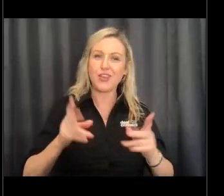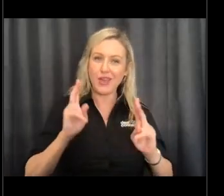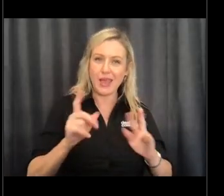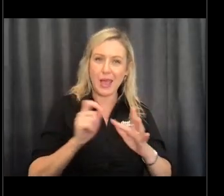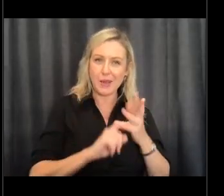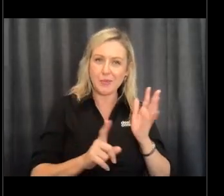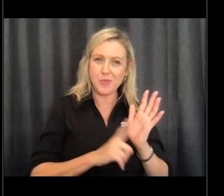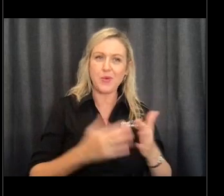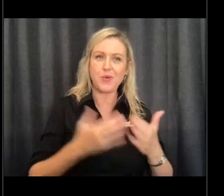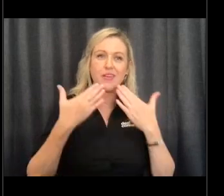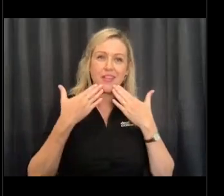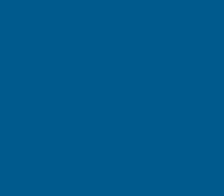Thank you.